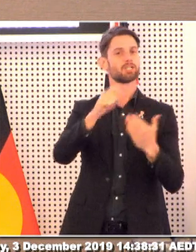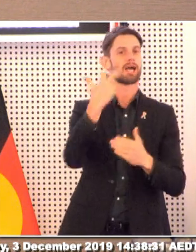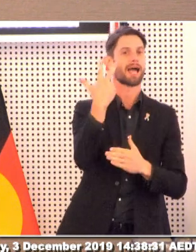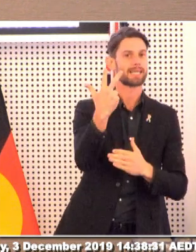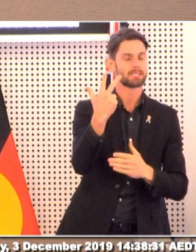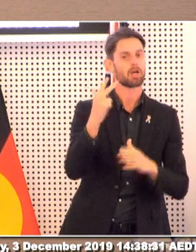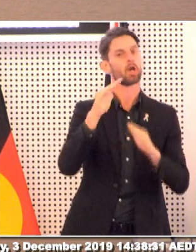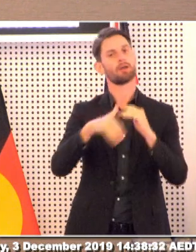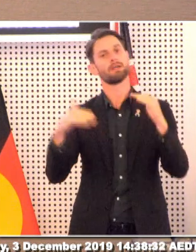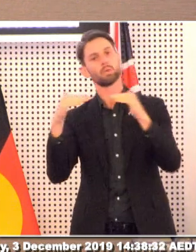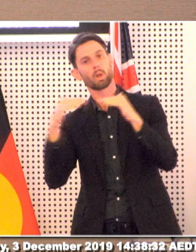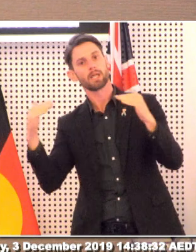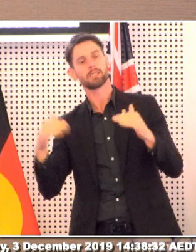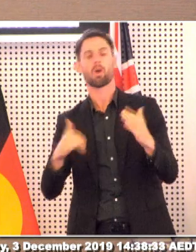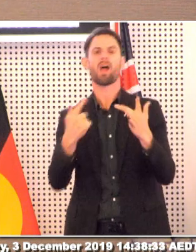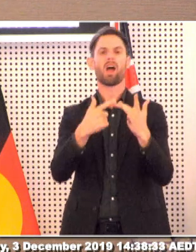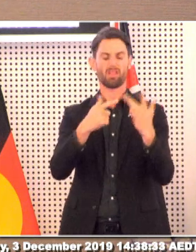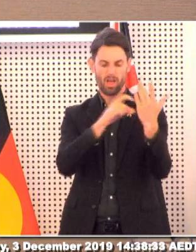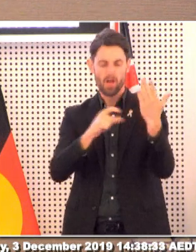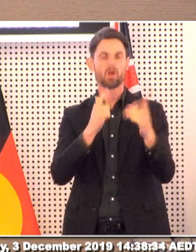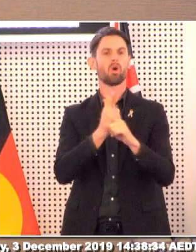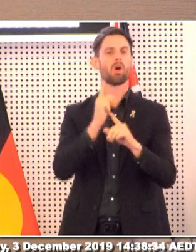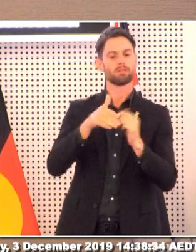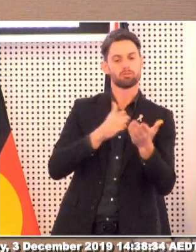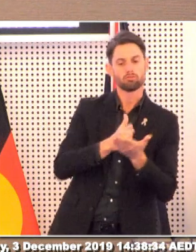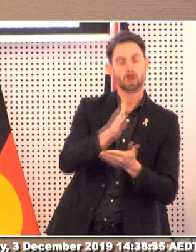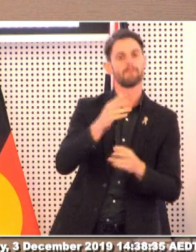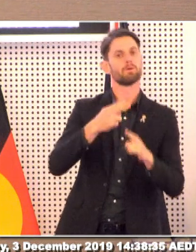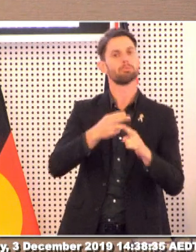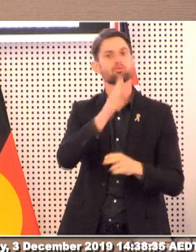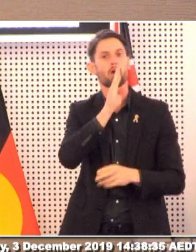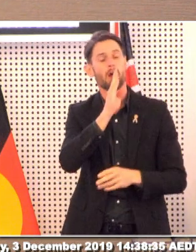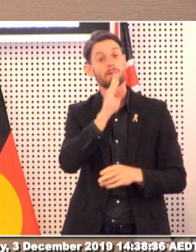privacy and the like might also touch upon the interests of people with disability